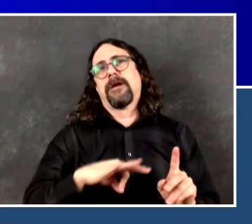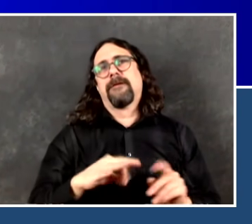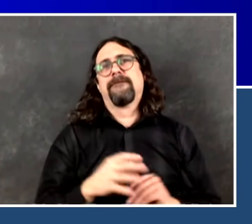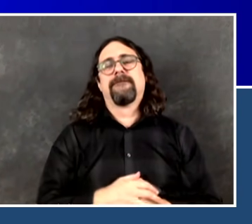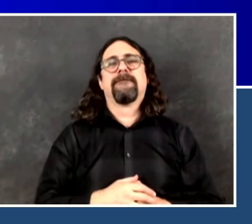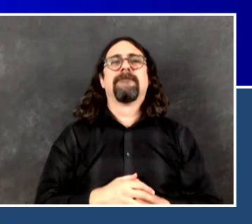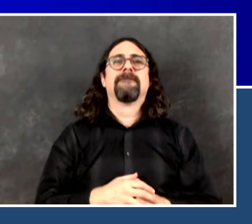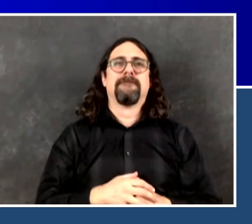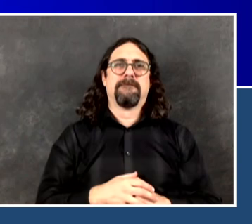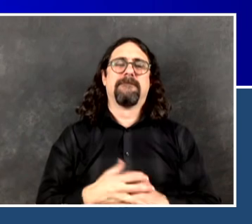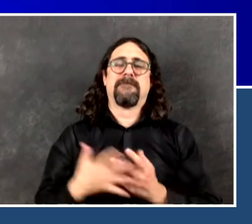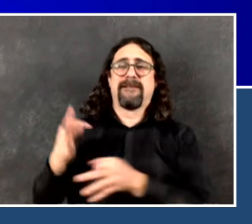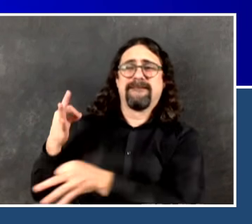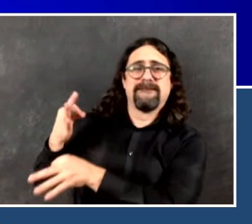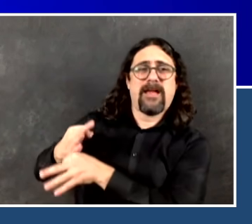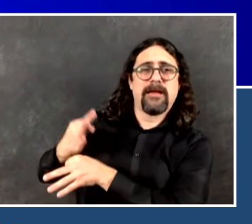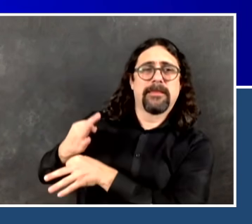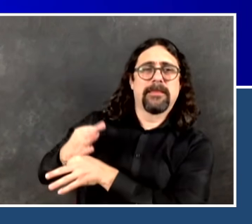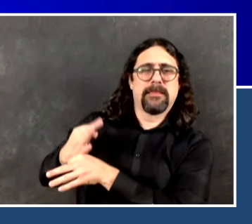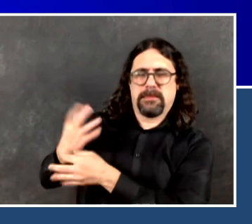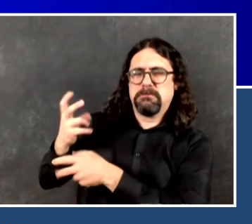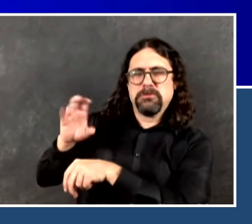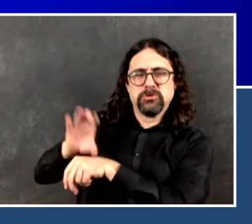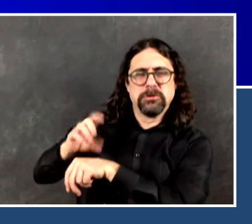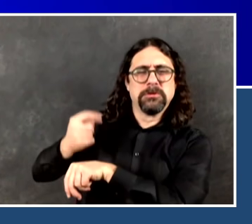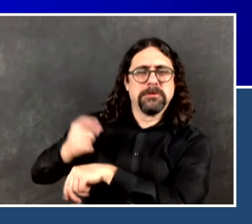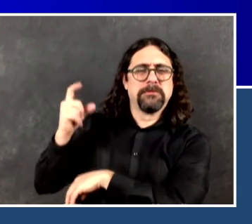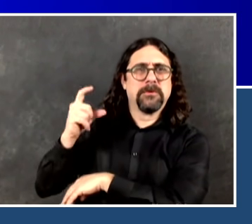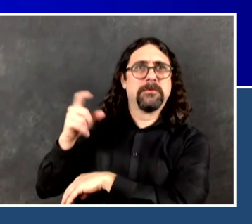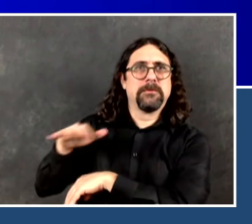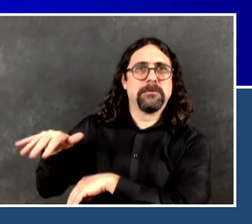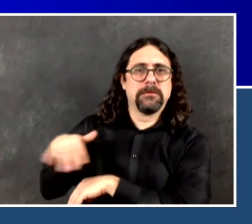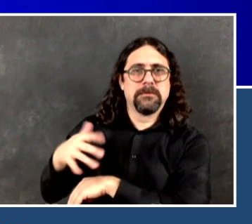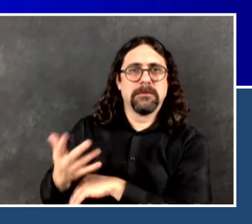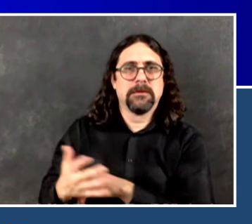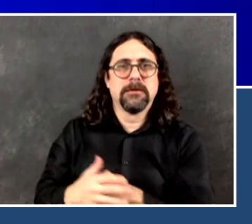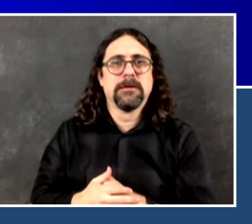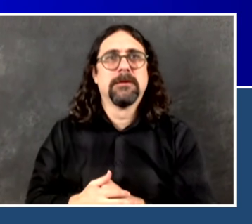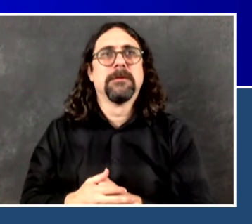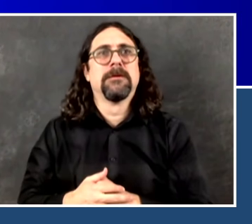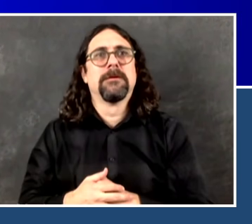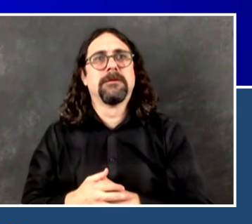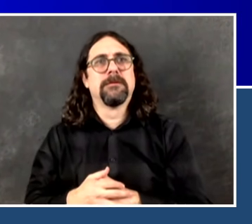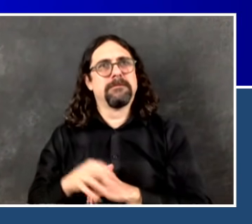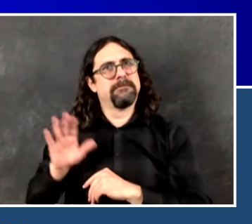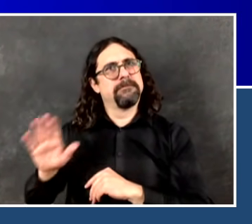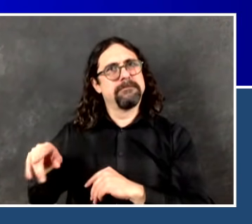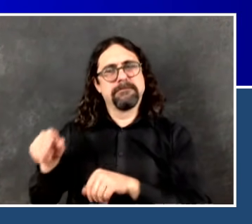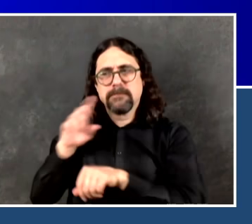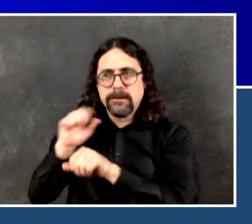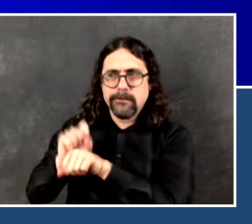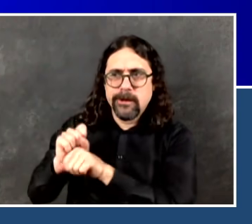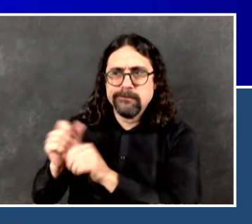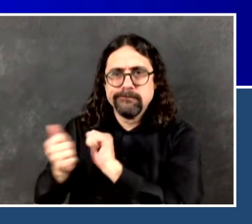WE ALREADY HAVE EXTRAORDINARY EFFORTS WITH THE RELIGIOUS LEADERS AND CLERGY